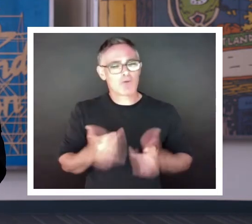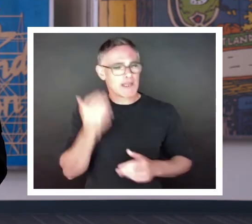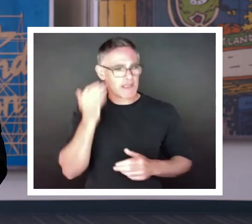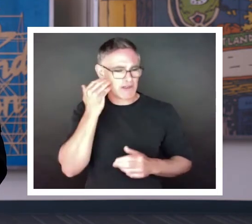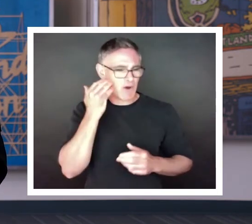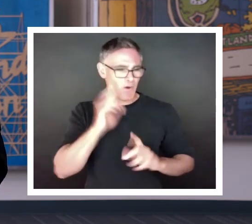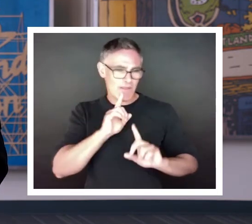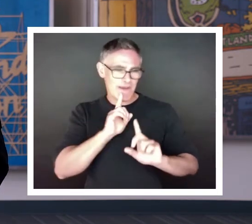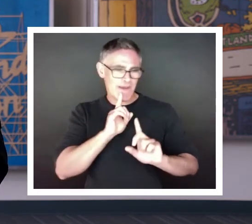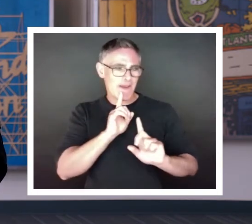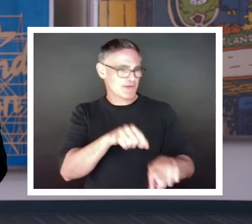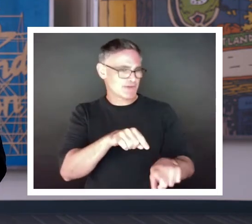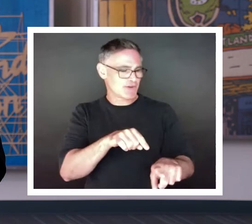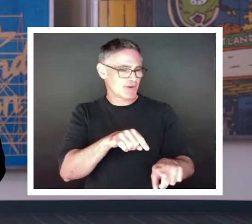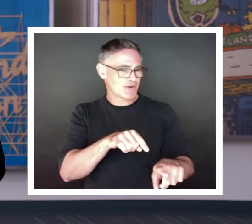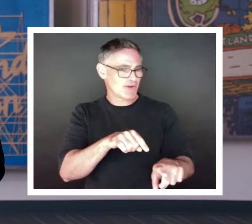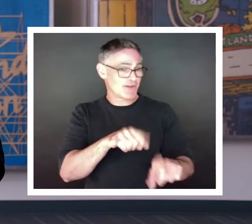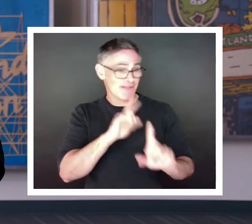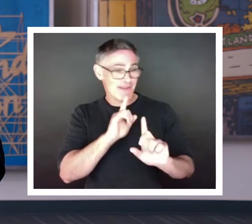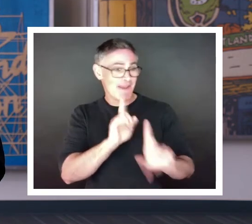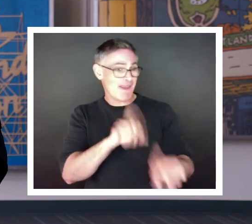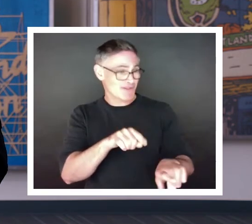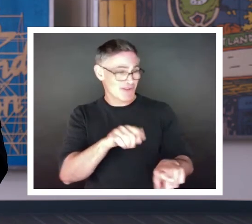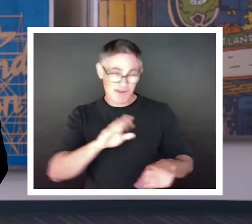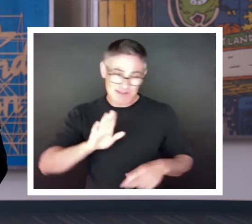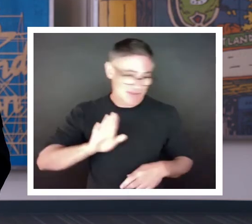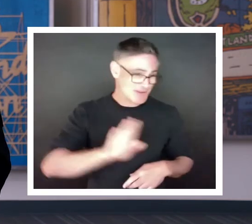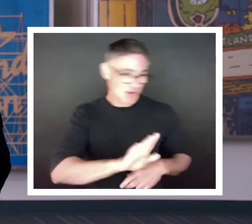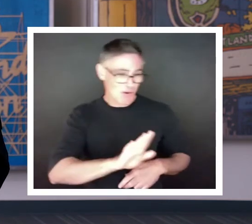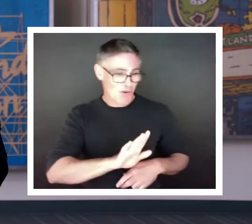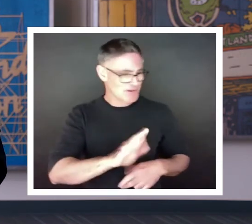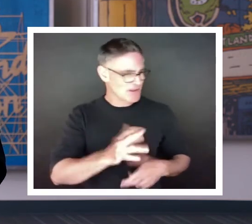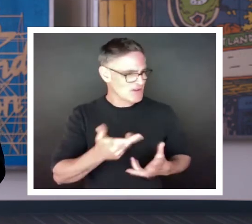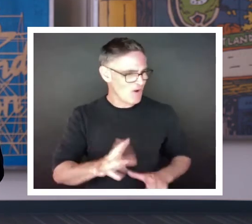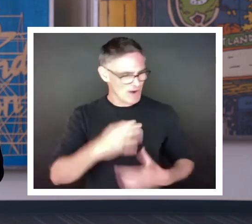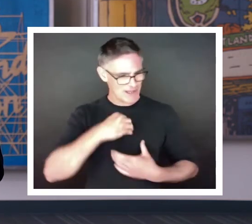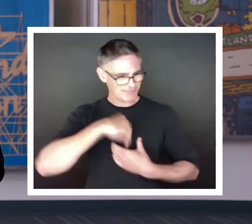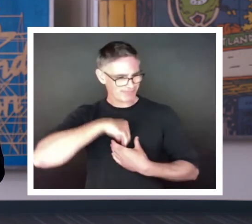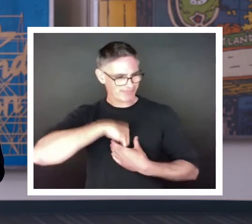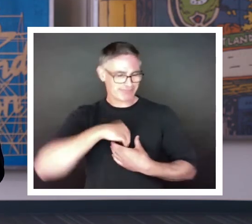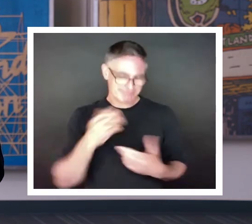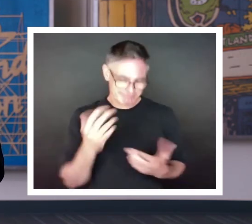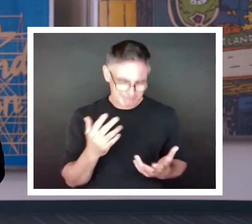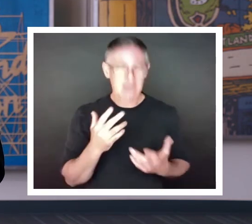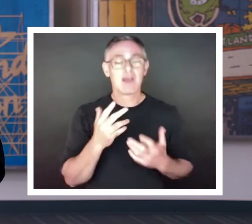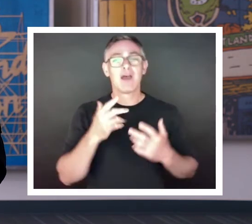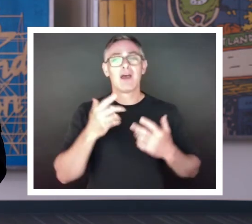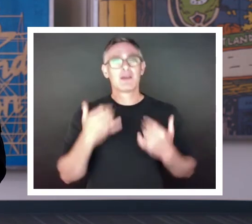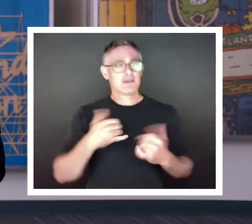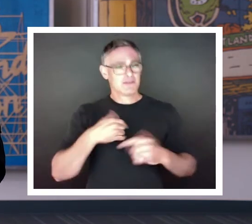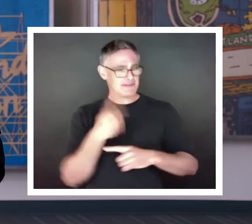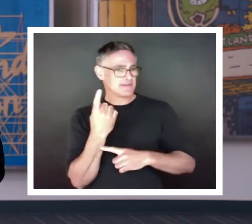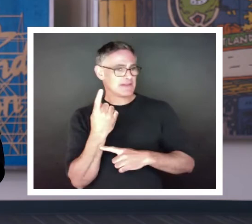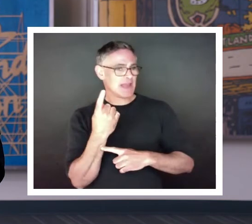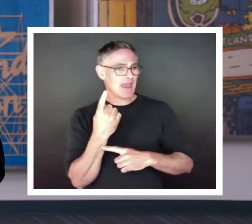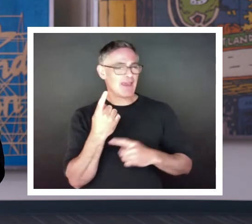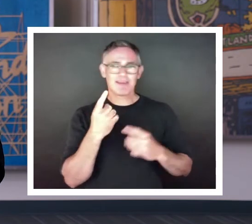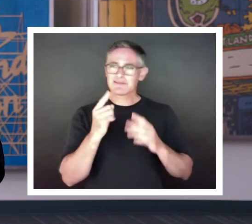It is yours, it's in your genes. In these precarious and challenging times, I think we must also realize our potentials